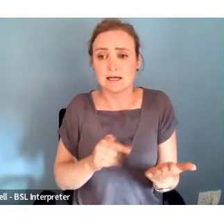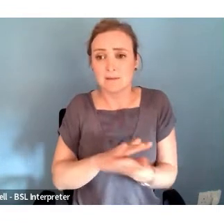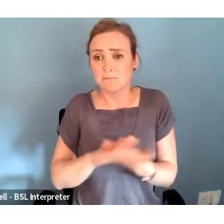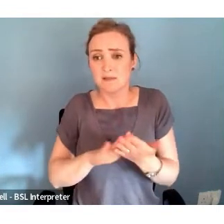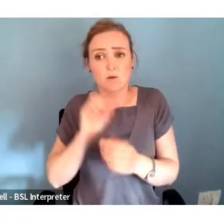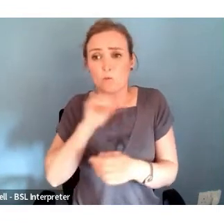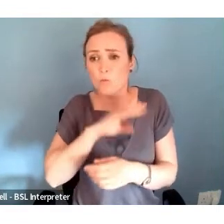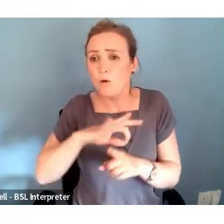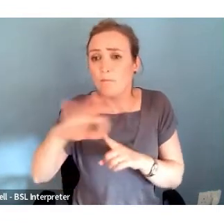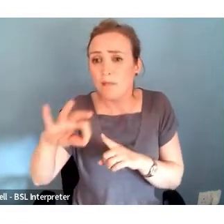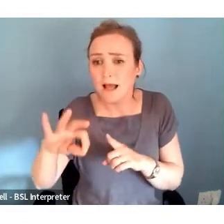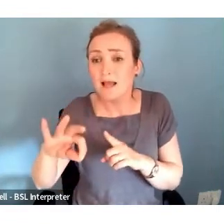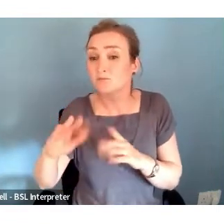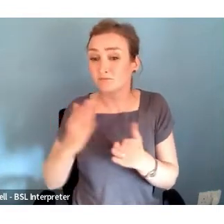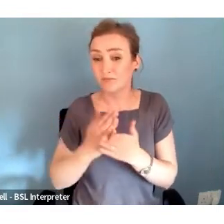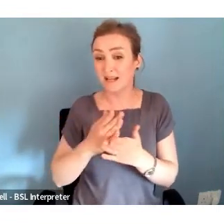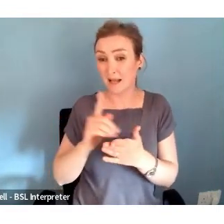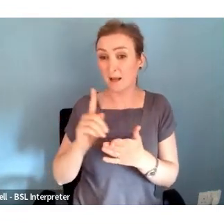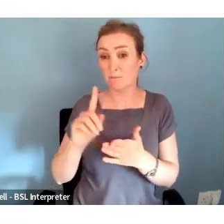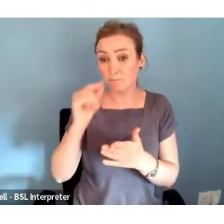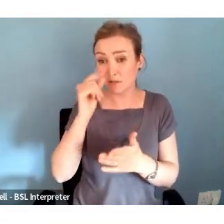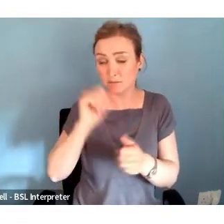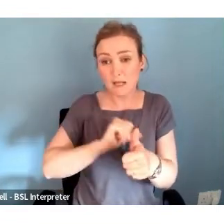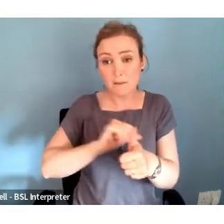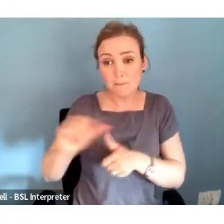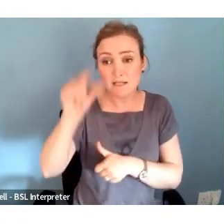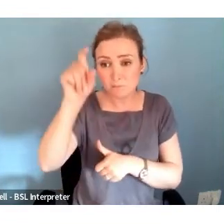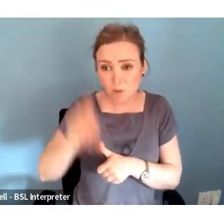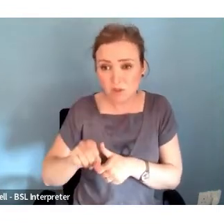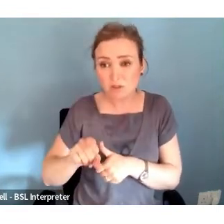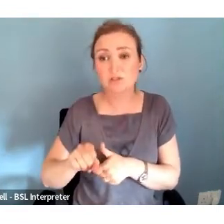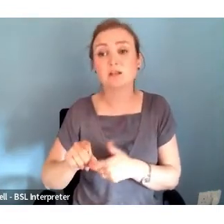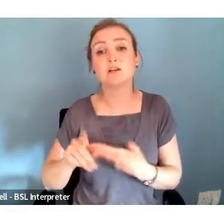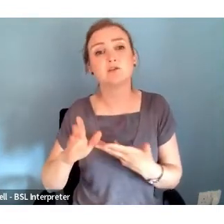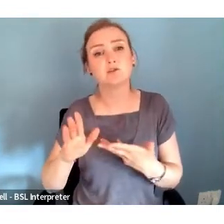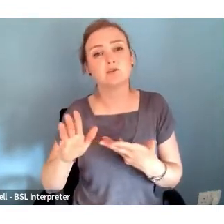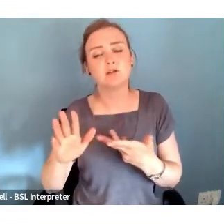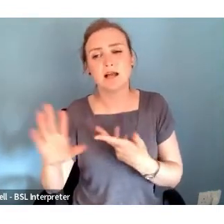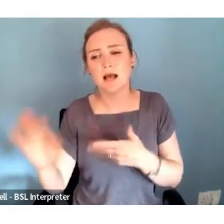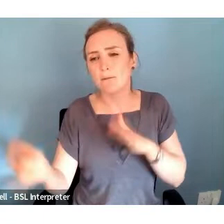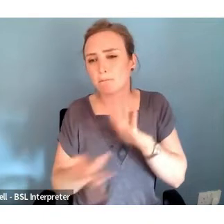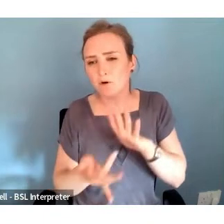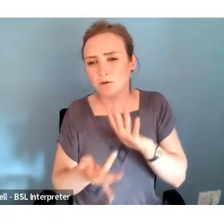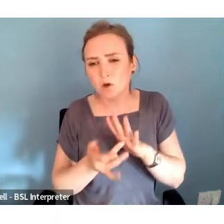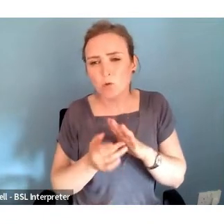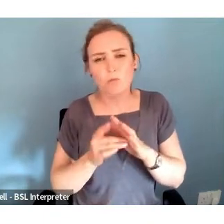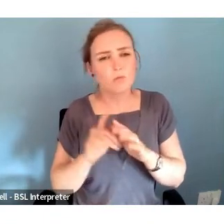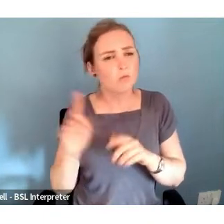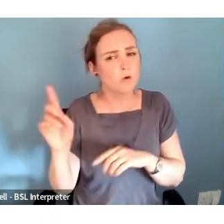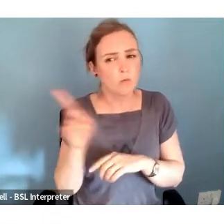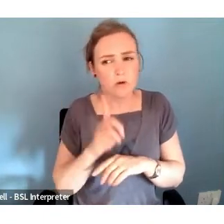give a sense of what's absolutely necessary . The deal-breakers, that absolute